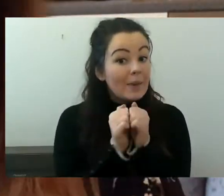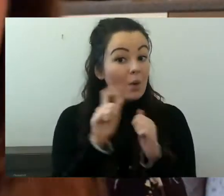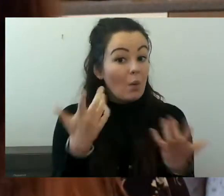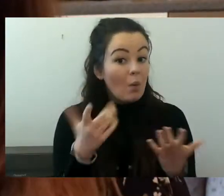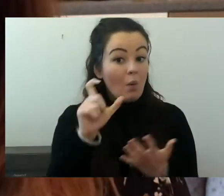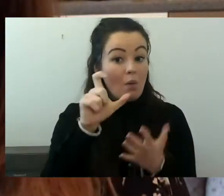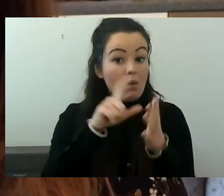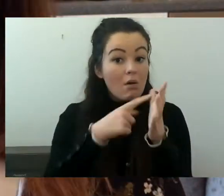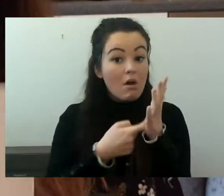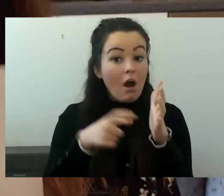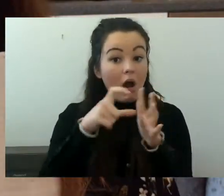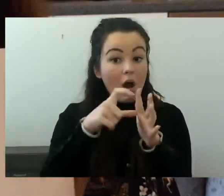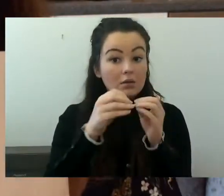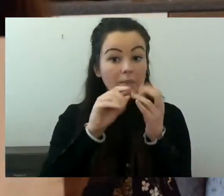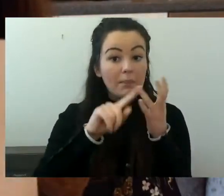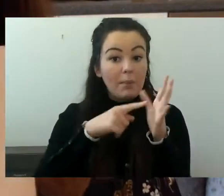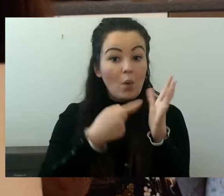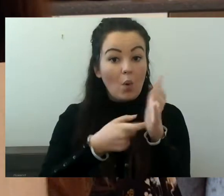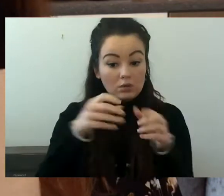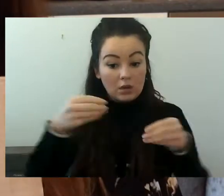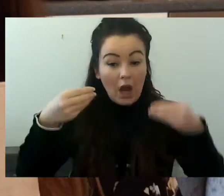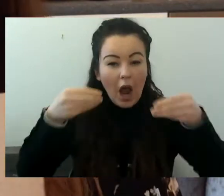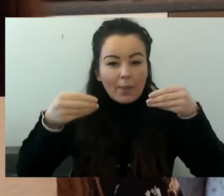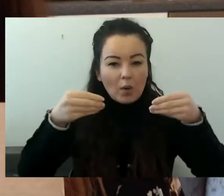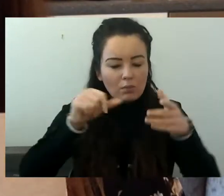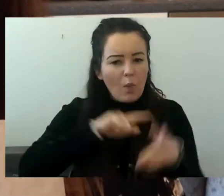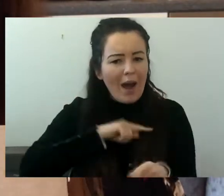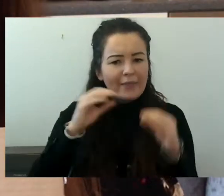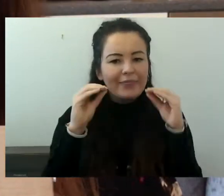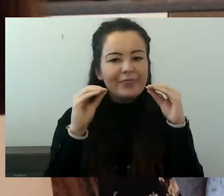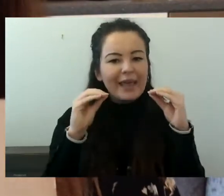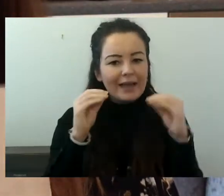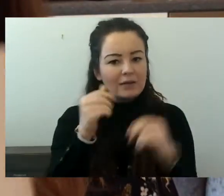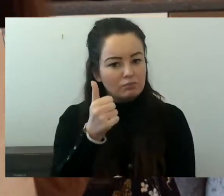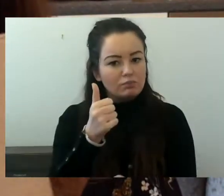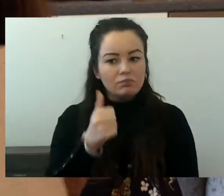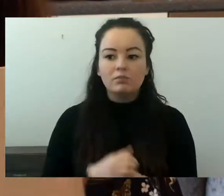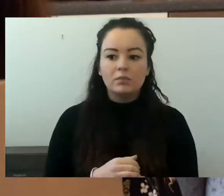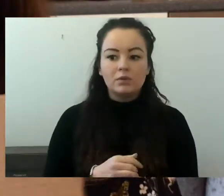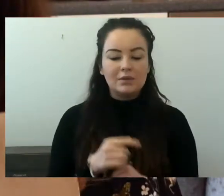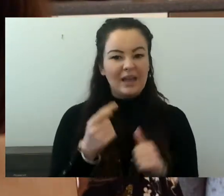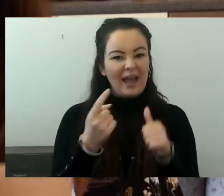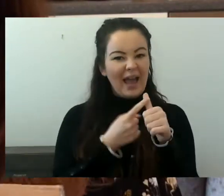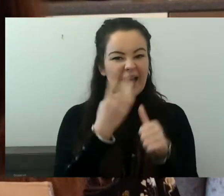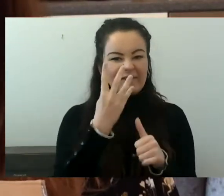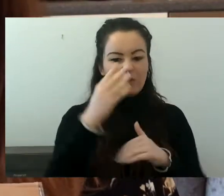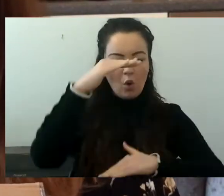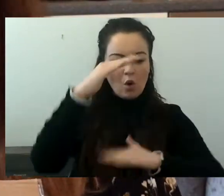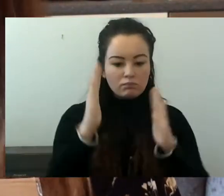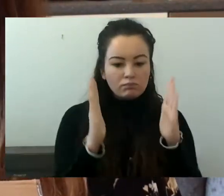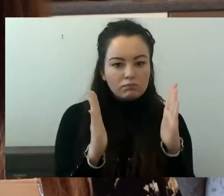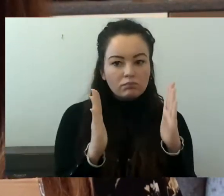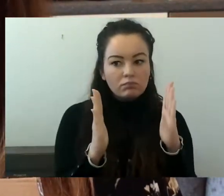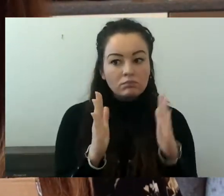or cardboard I'm going to use cardboard because it's nice and thick so about an A4 sheet. It can